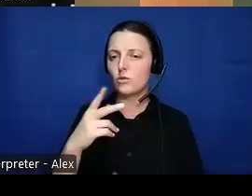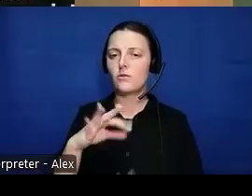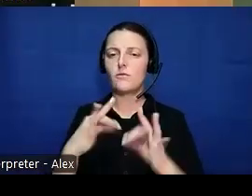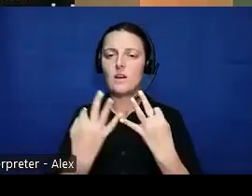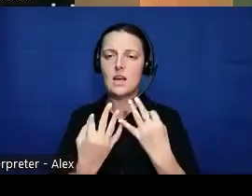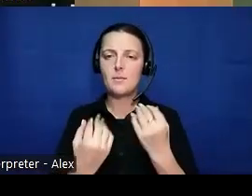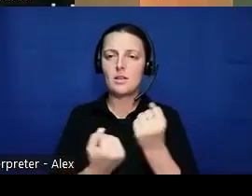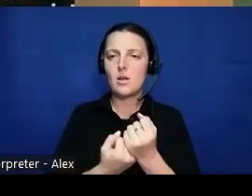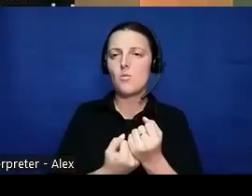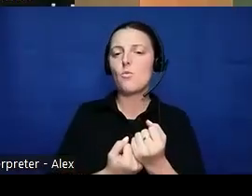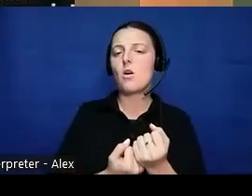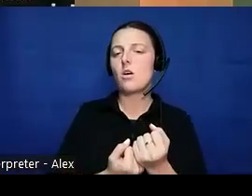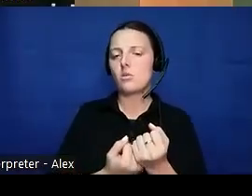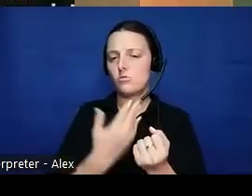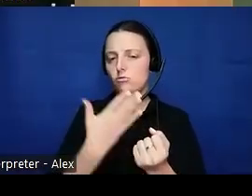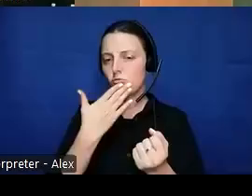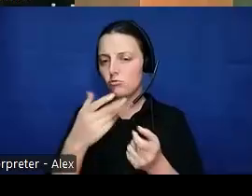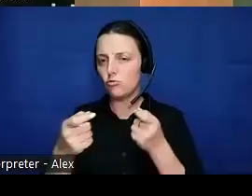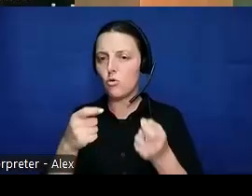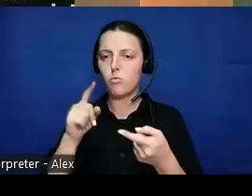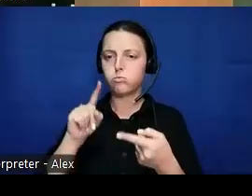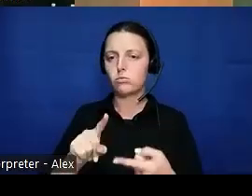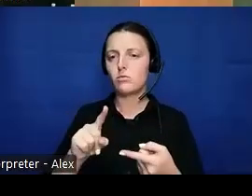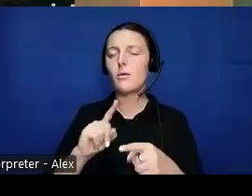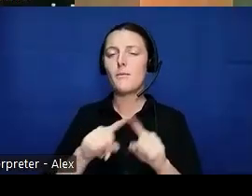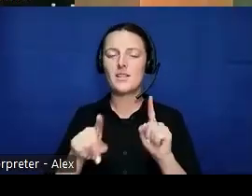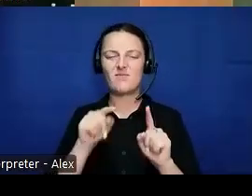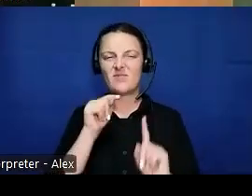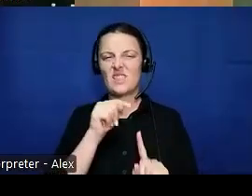And this is pretty much what my colleagues experiences is, right? And so, you know, it's